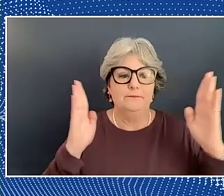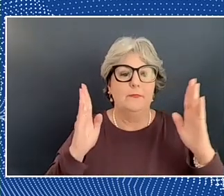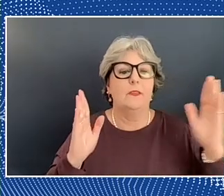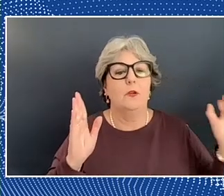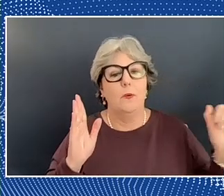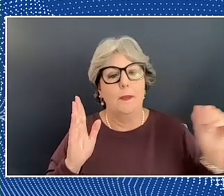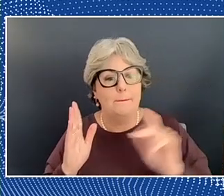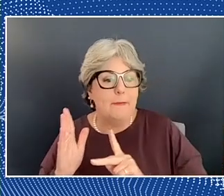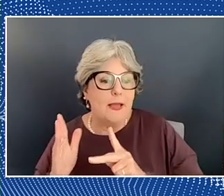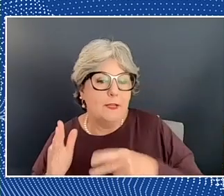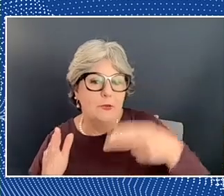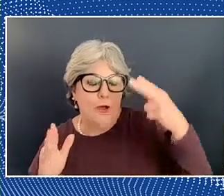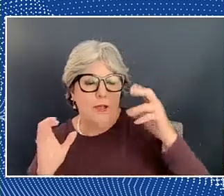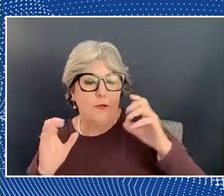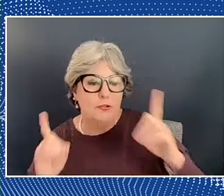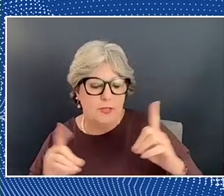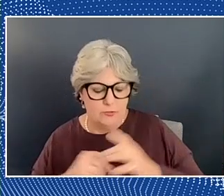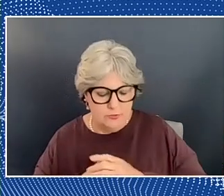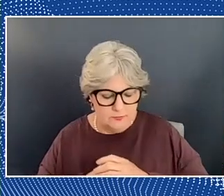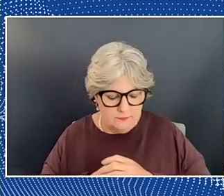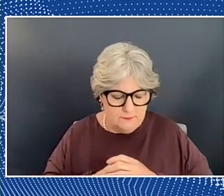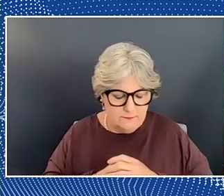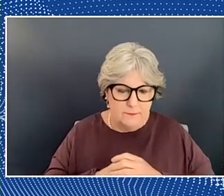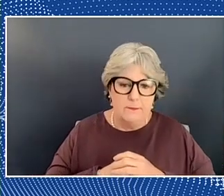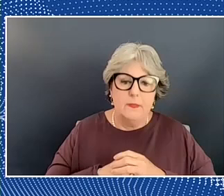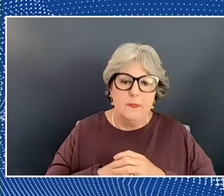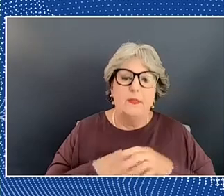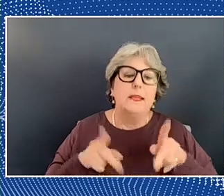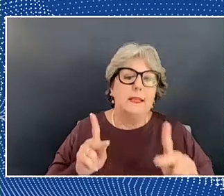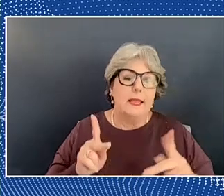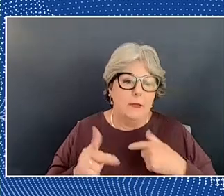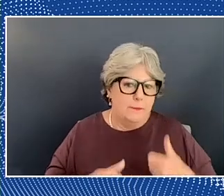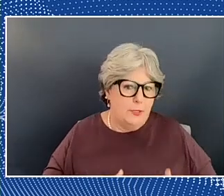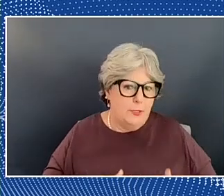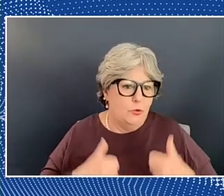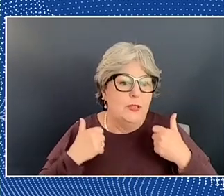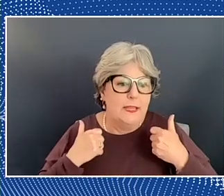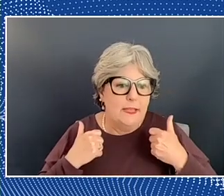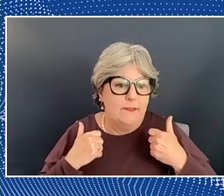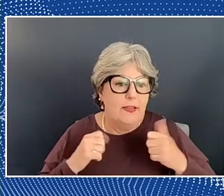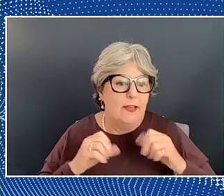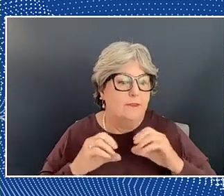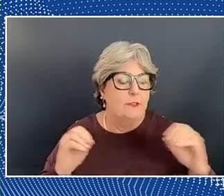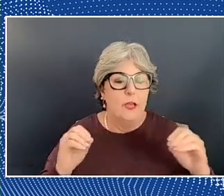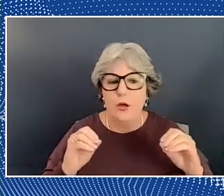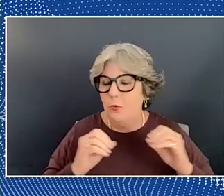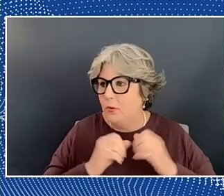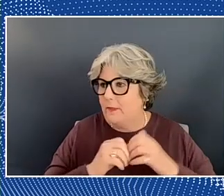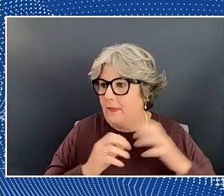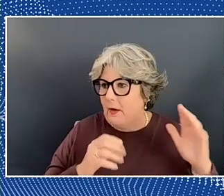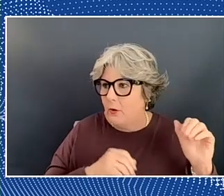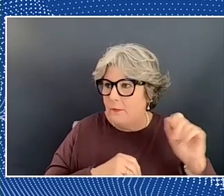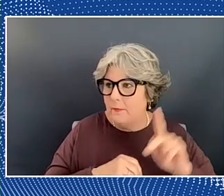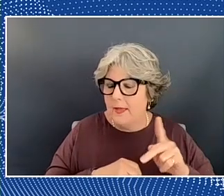education. Doing so allowed me to live. I have no doubt that without going back into higher education, I would not have